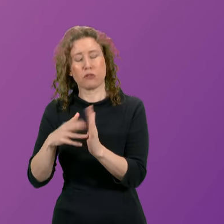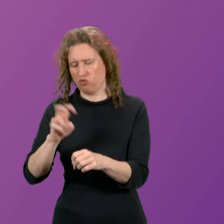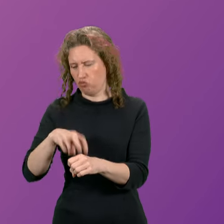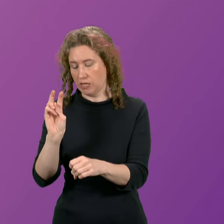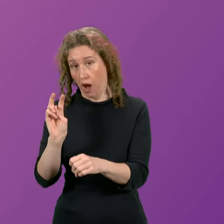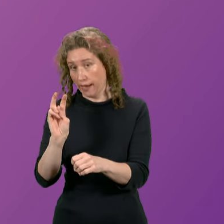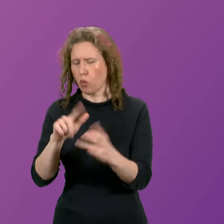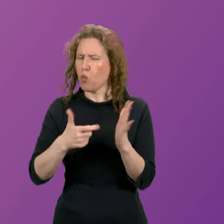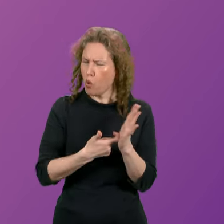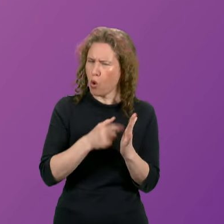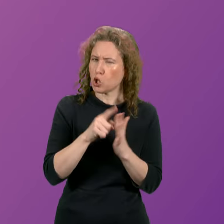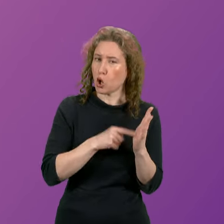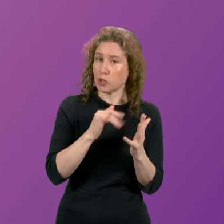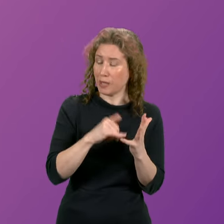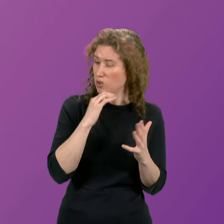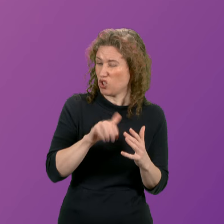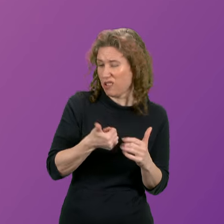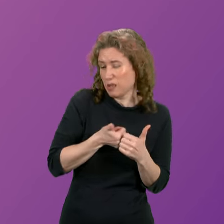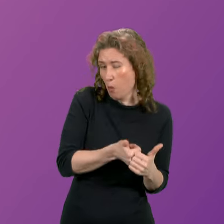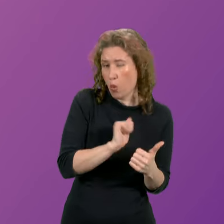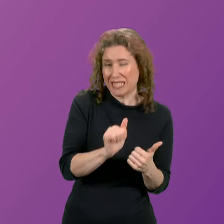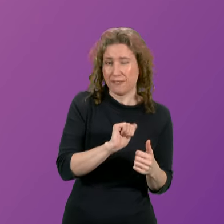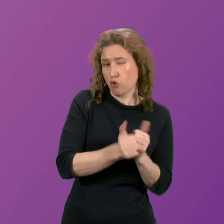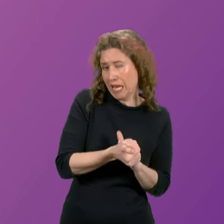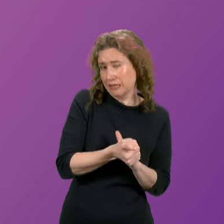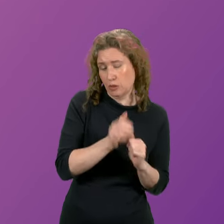or will he simply support his nationalist friend?